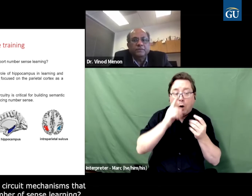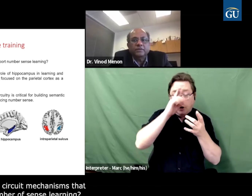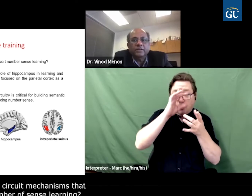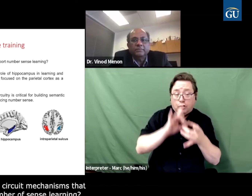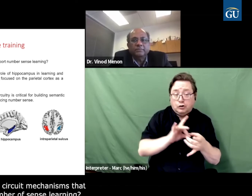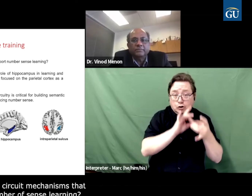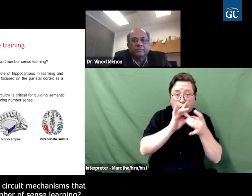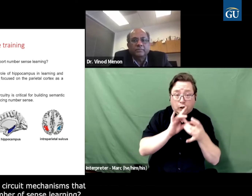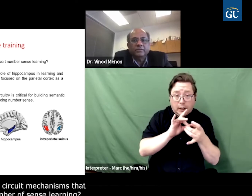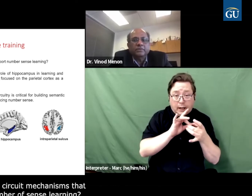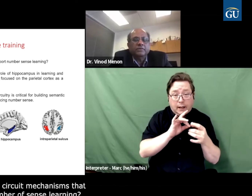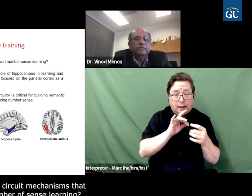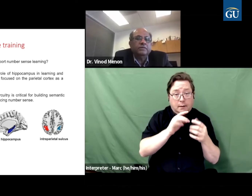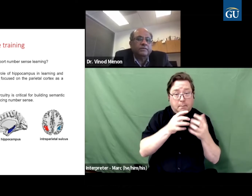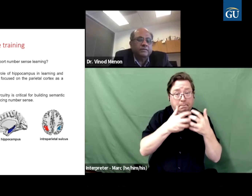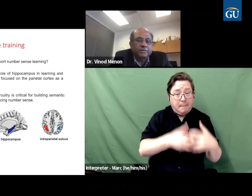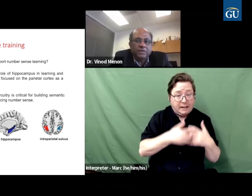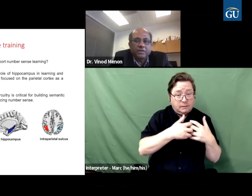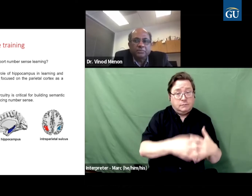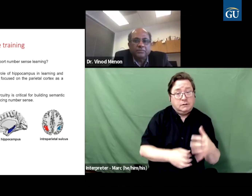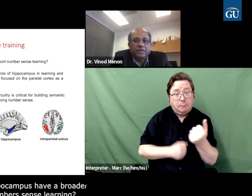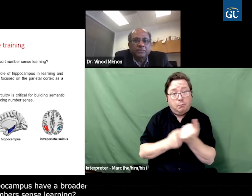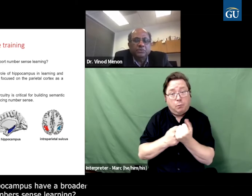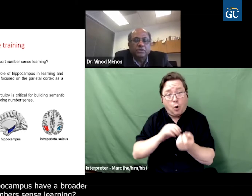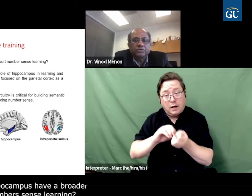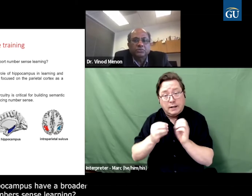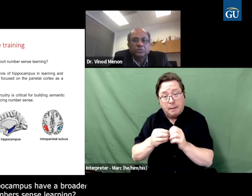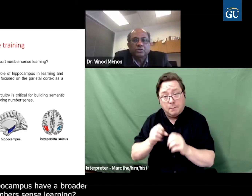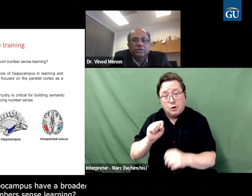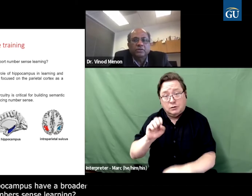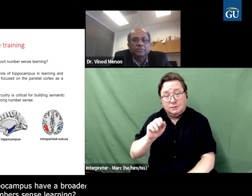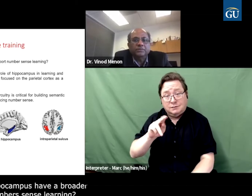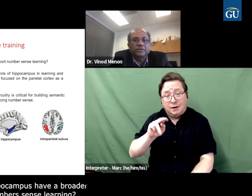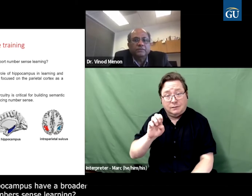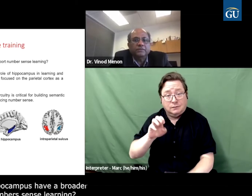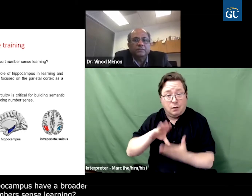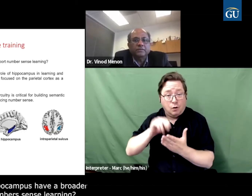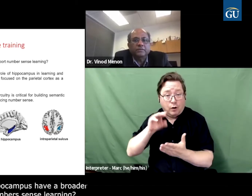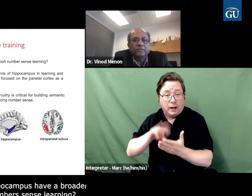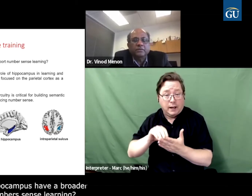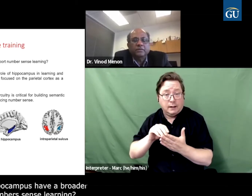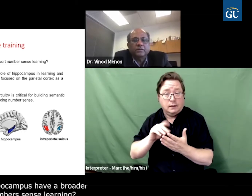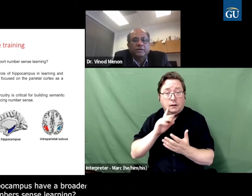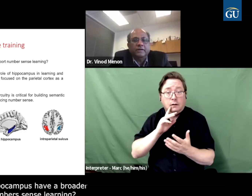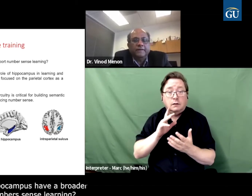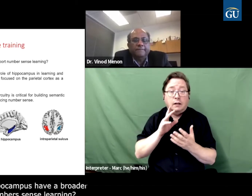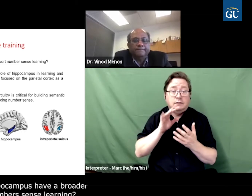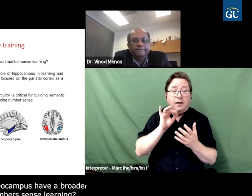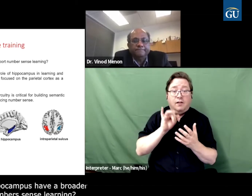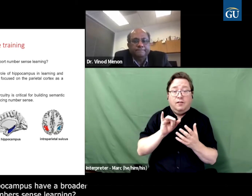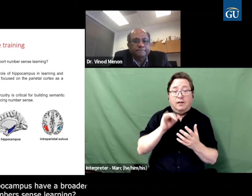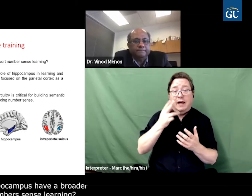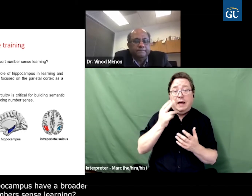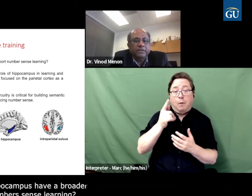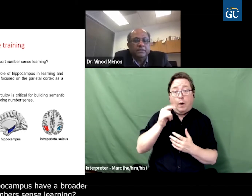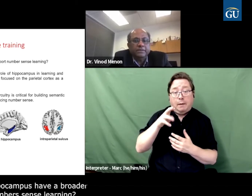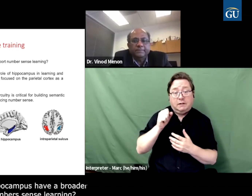support number sense learning does the hippocampus have a broader role in number sense